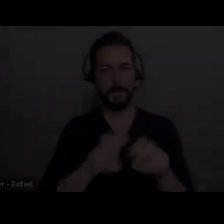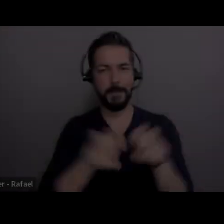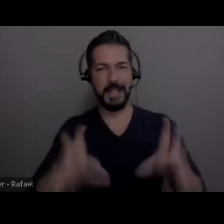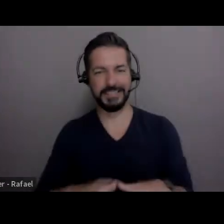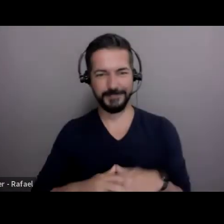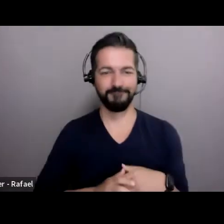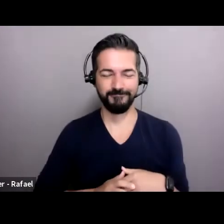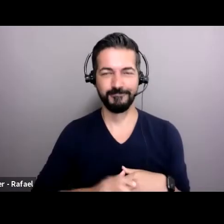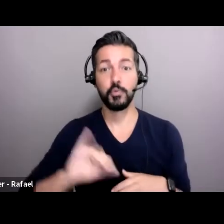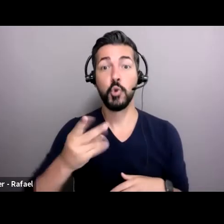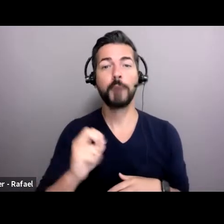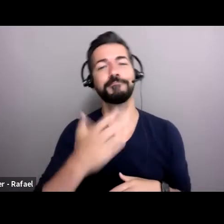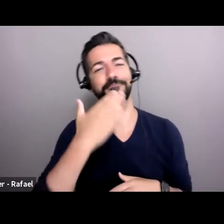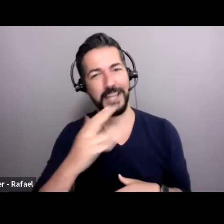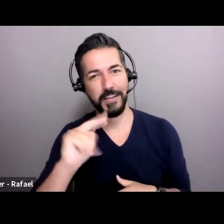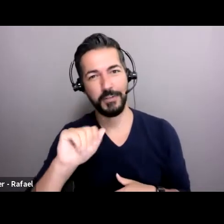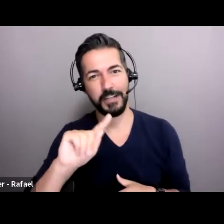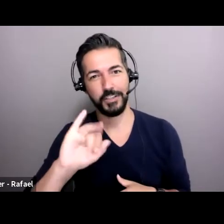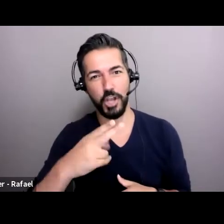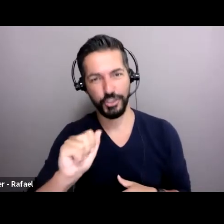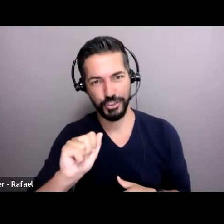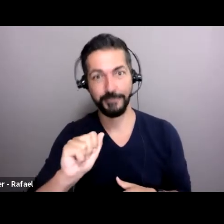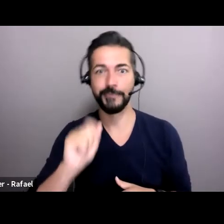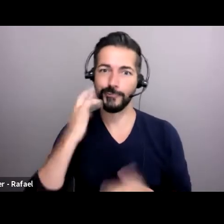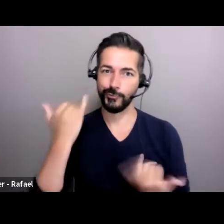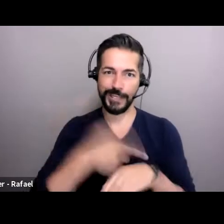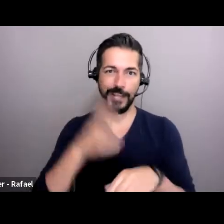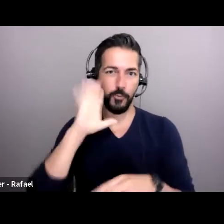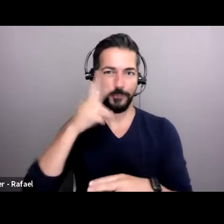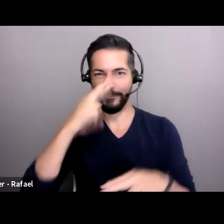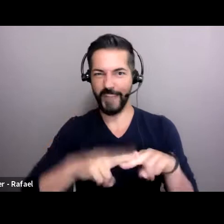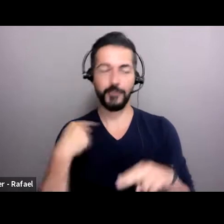It's going to be fun today. We're going to be speaking about SEO, which is a bit of a new topic for us.